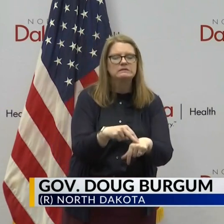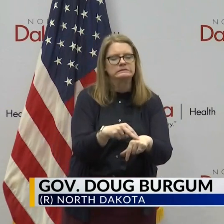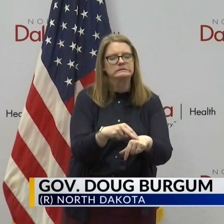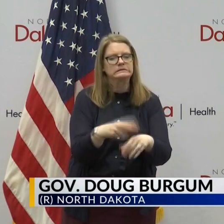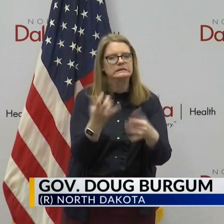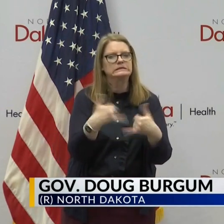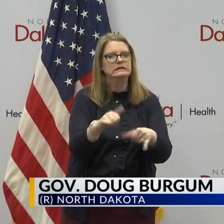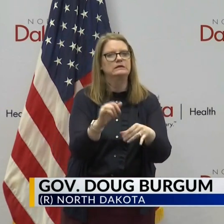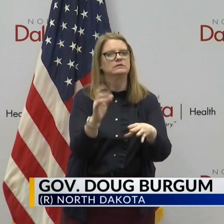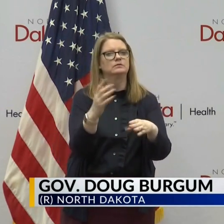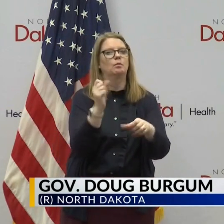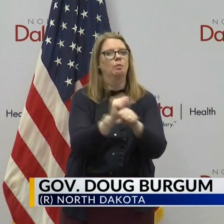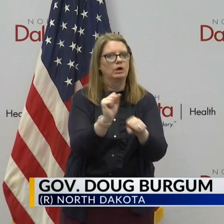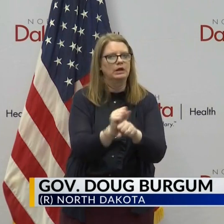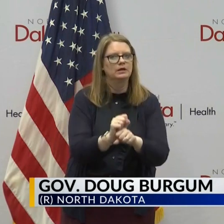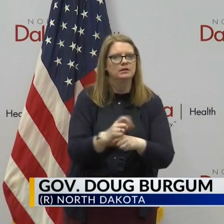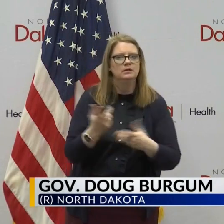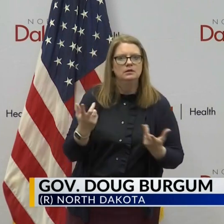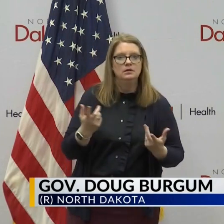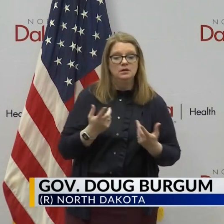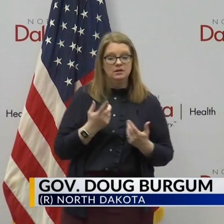WHEN WE COME OUT THE BACKSIDE